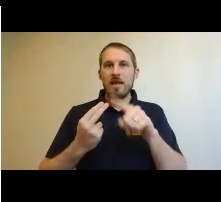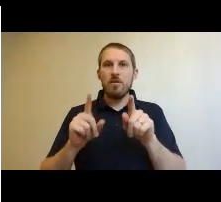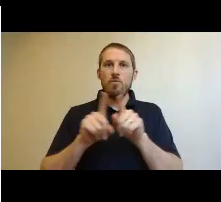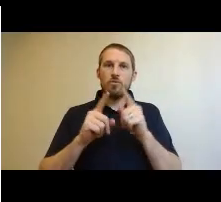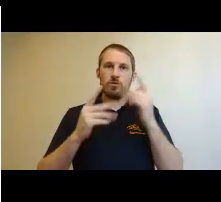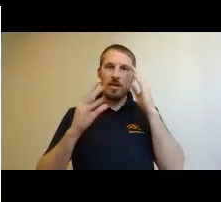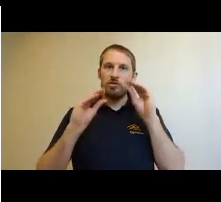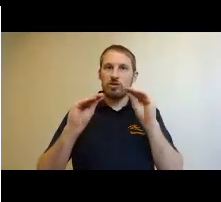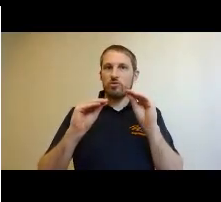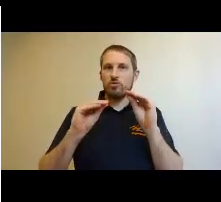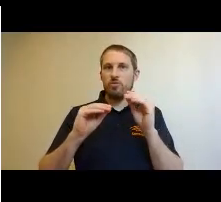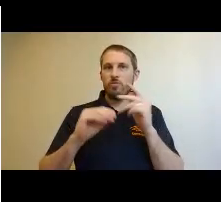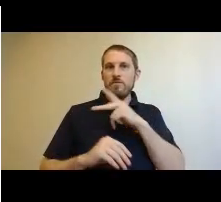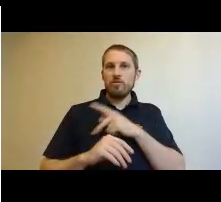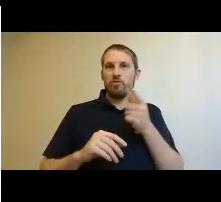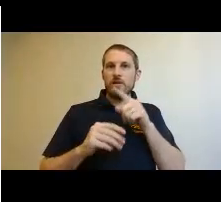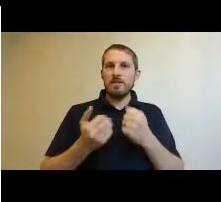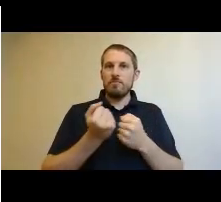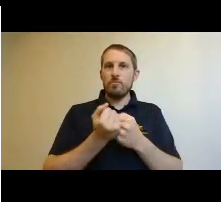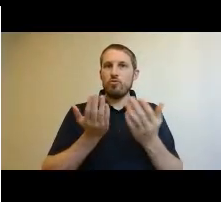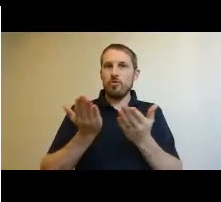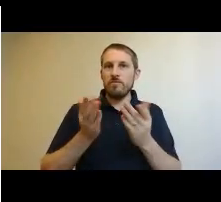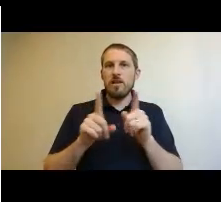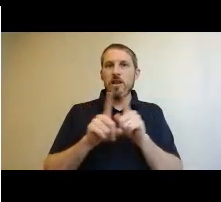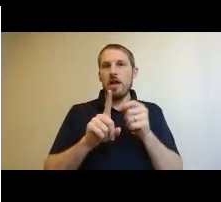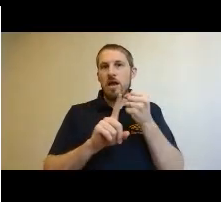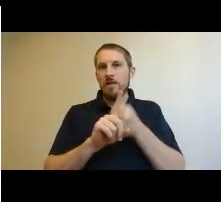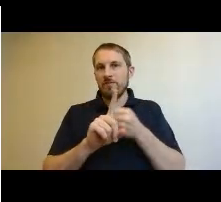and supporting services such as advocacy or peer support.